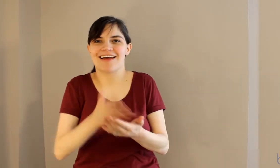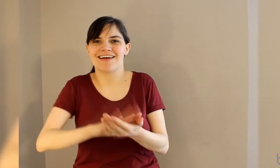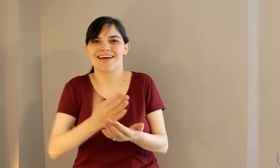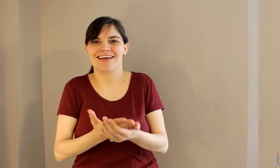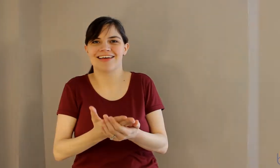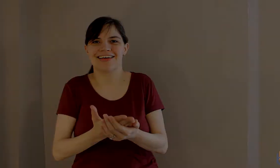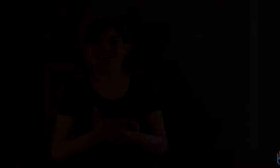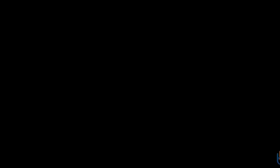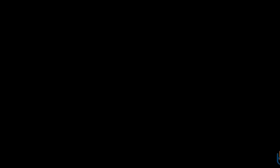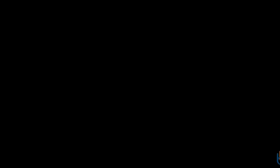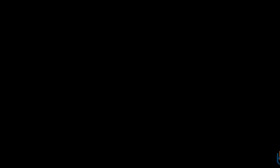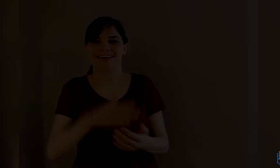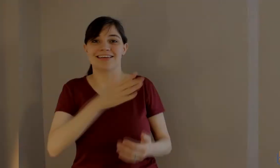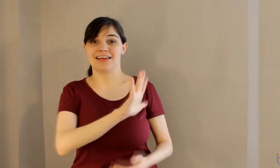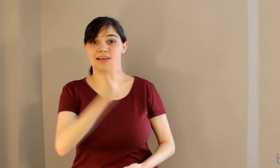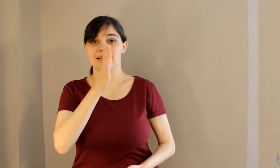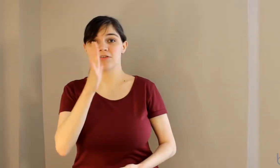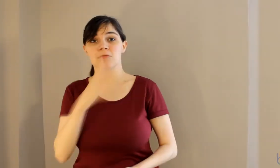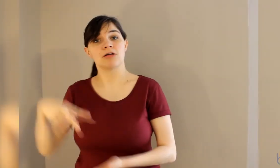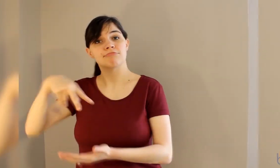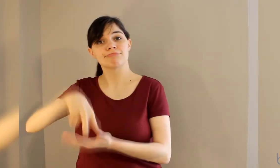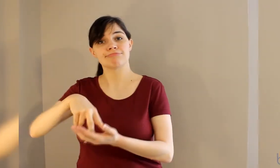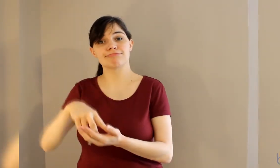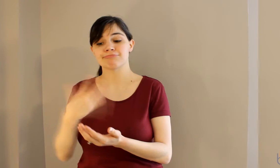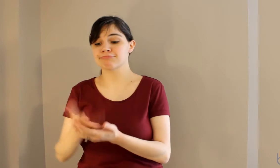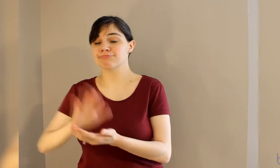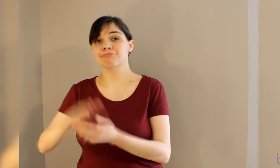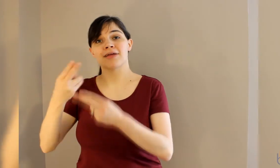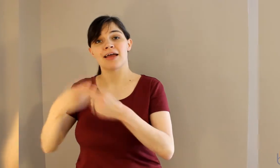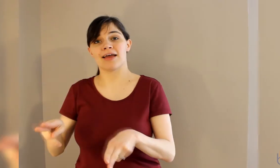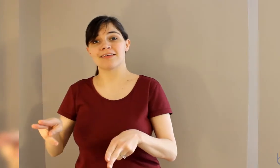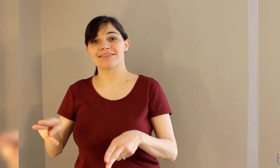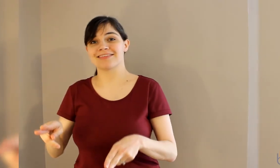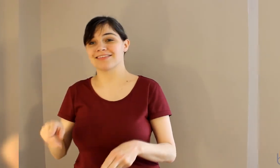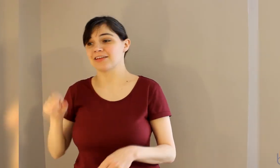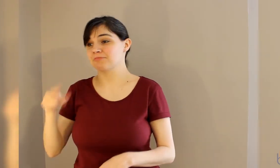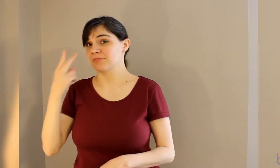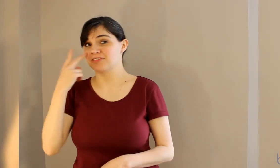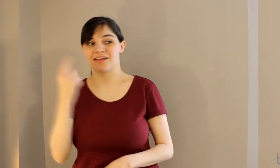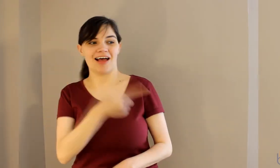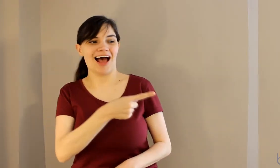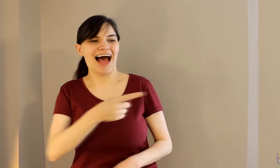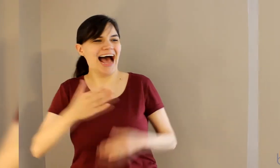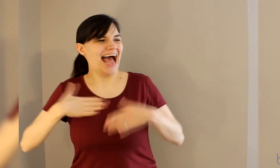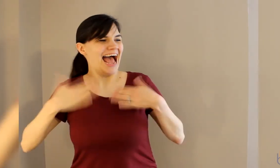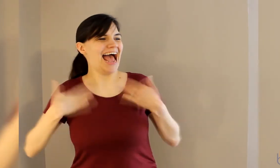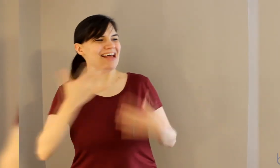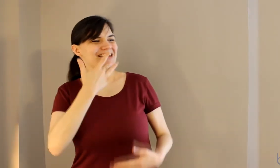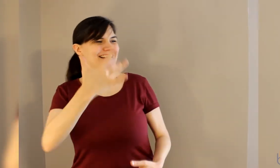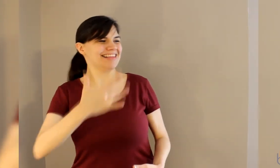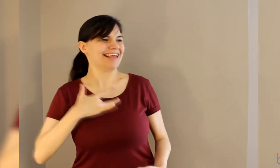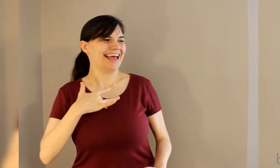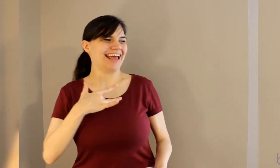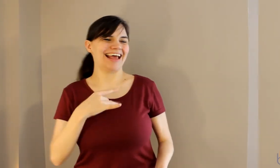to the kitchen. His mom was standing there cooking eggs. She saw Toby and said, "Happy birthday!"